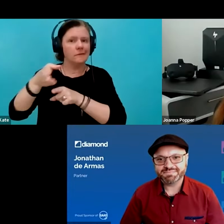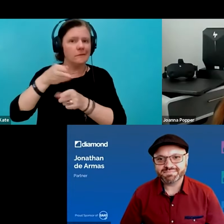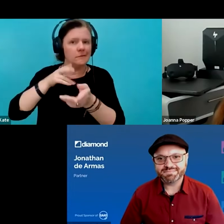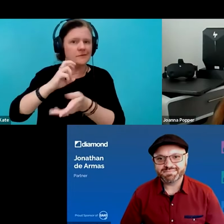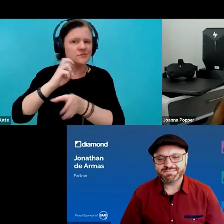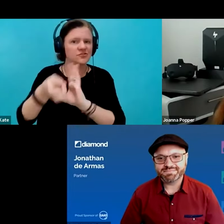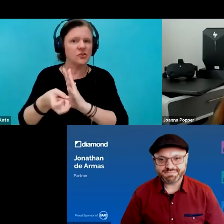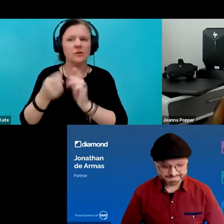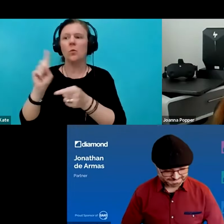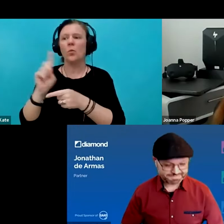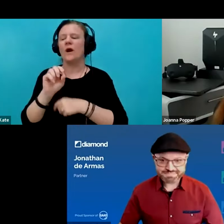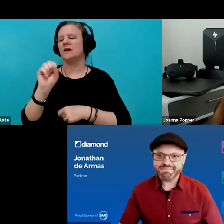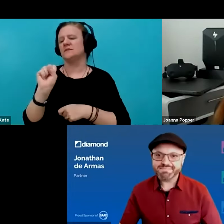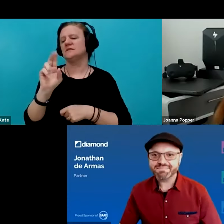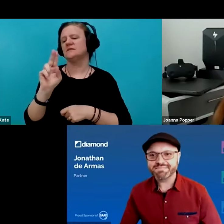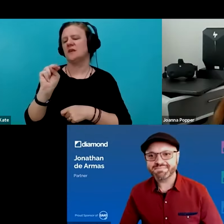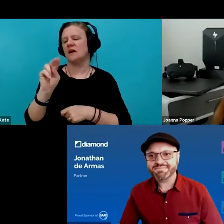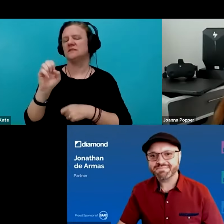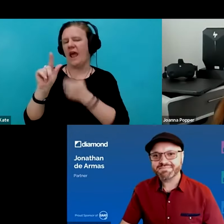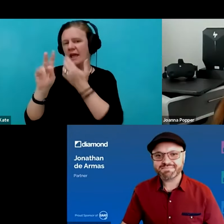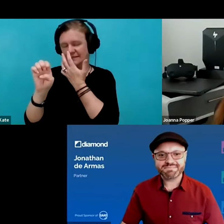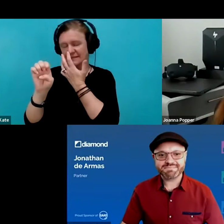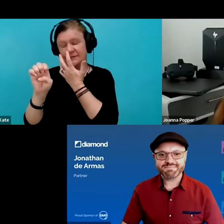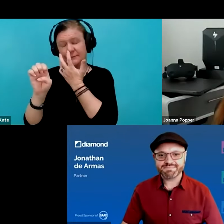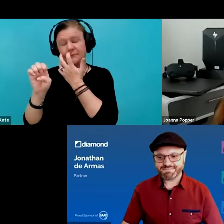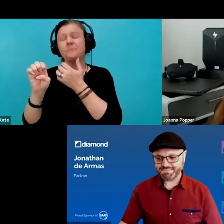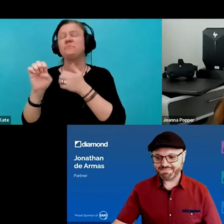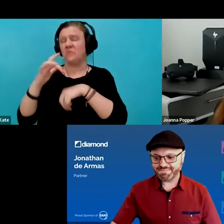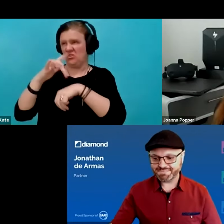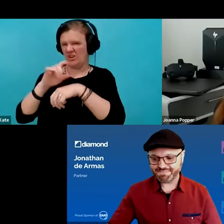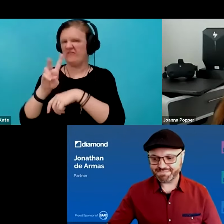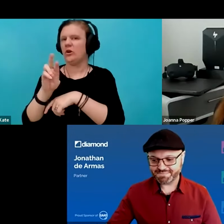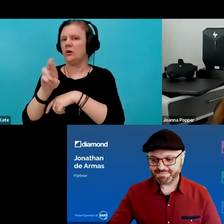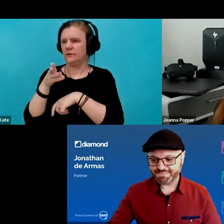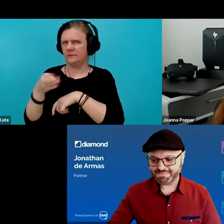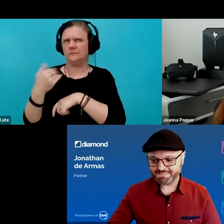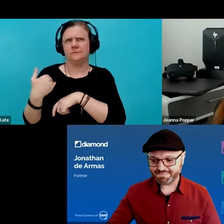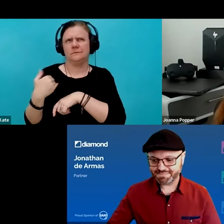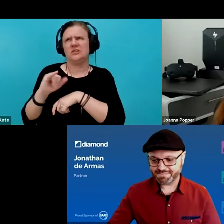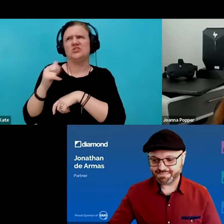frontiers at Sundance I did. I tried VR for the first time in January 2014